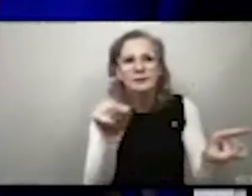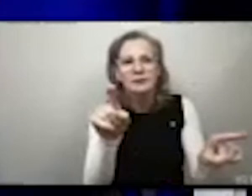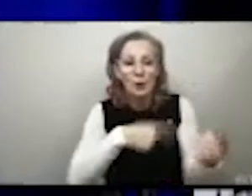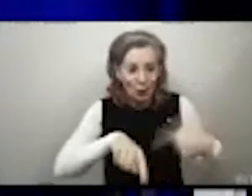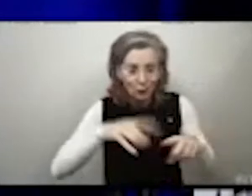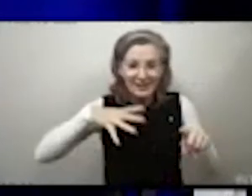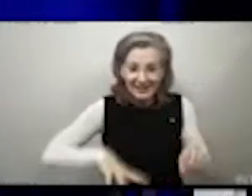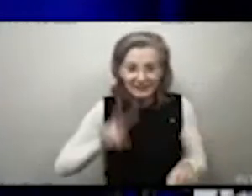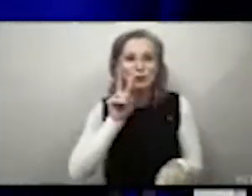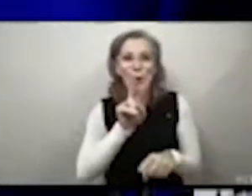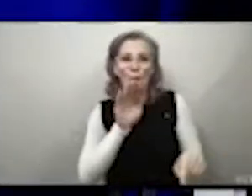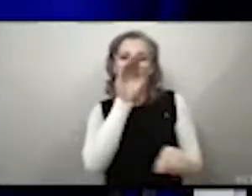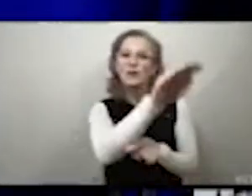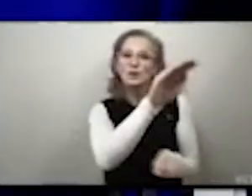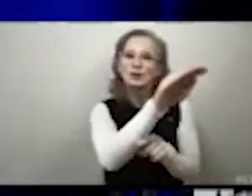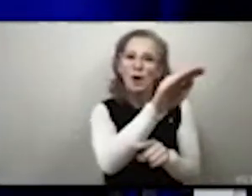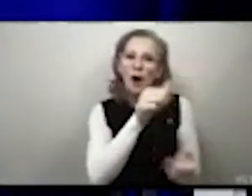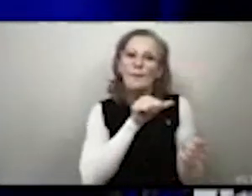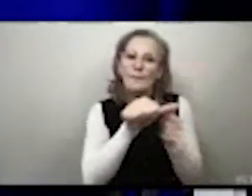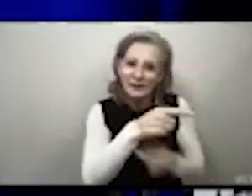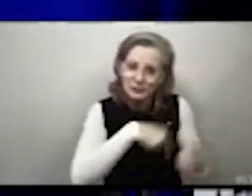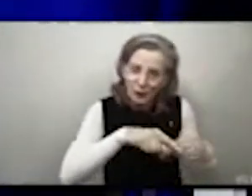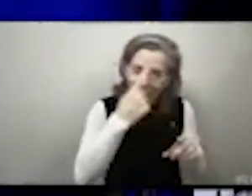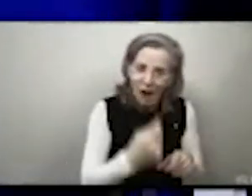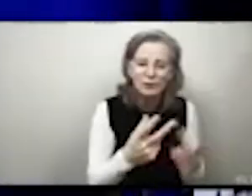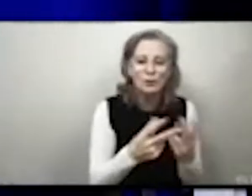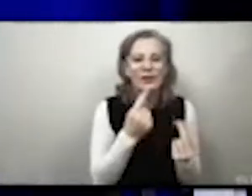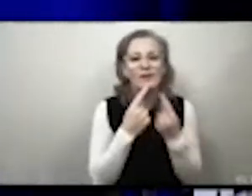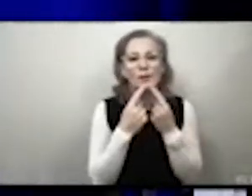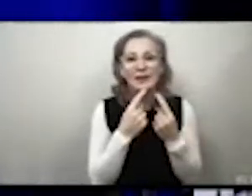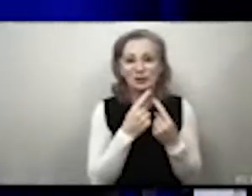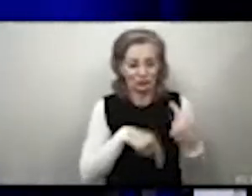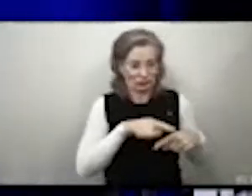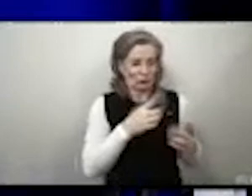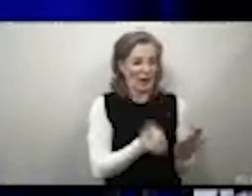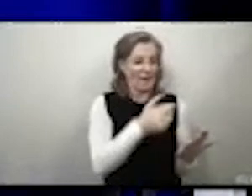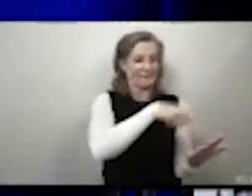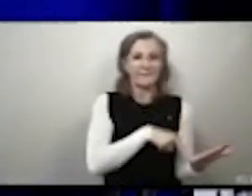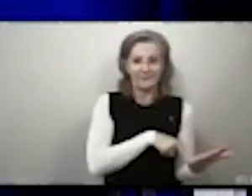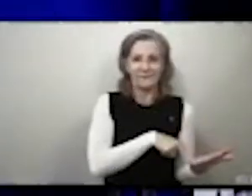information we have trying to, um, uh, sort of, not quite predict, but understand